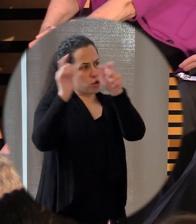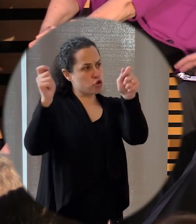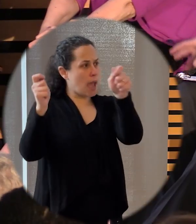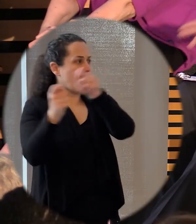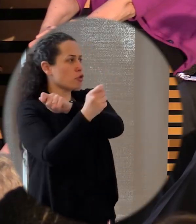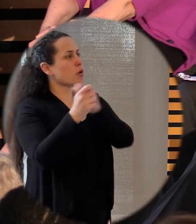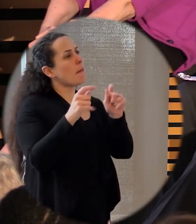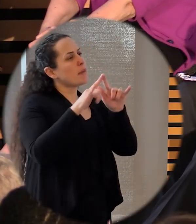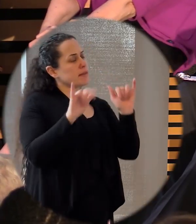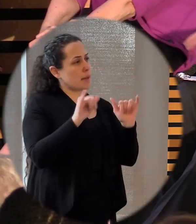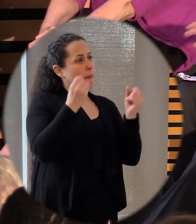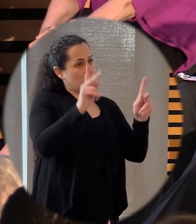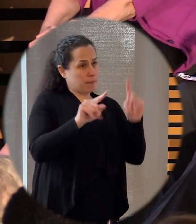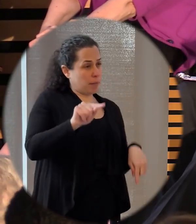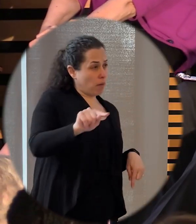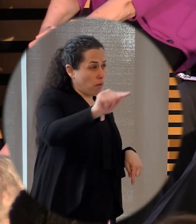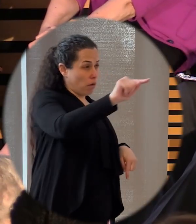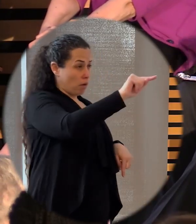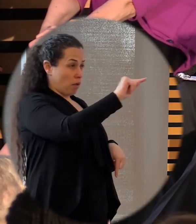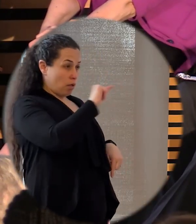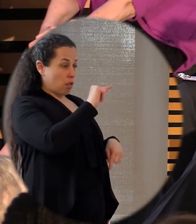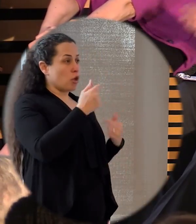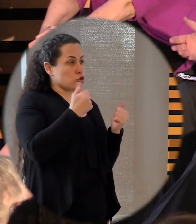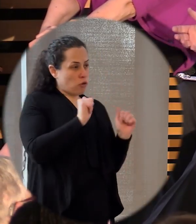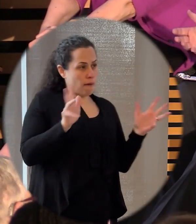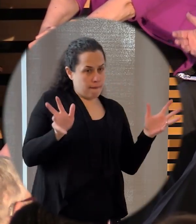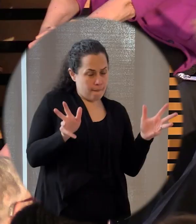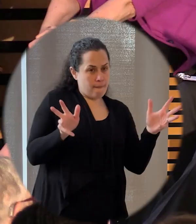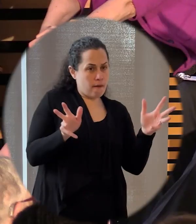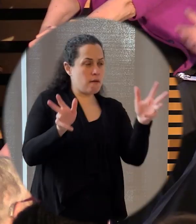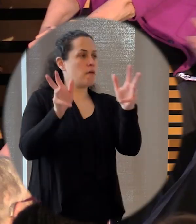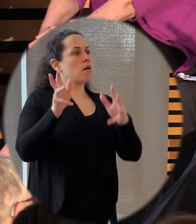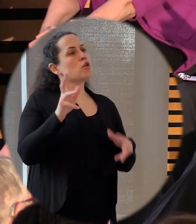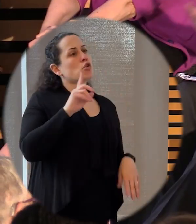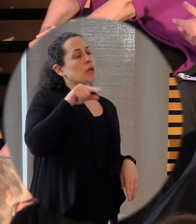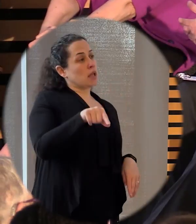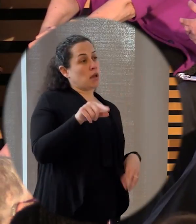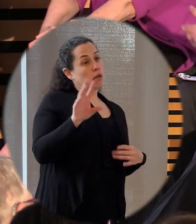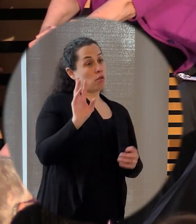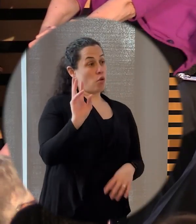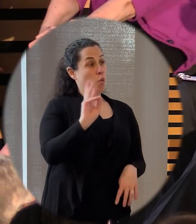It's the inertia of everybody around them trying to get there. And this is why through the walrus